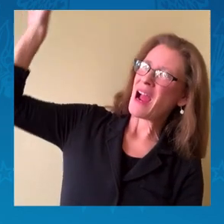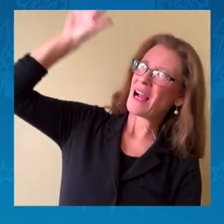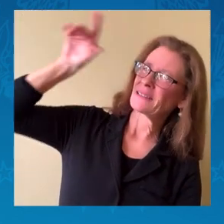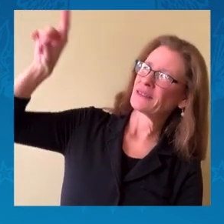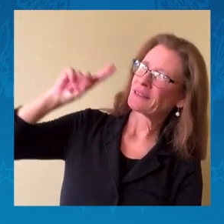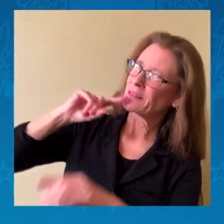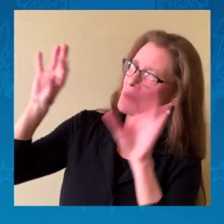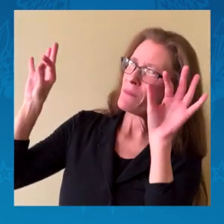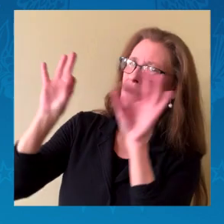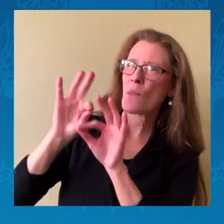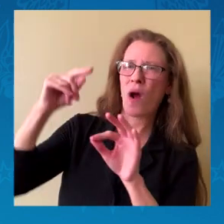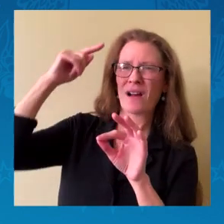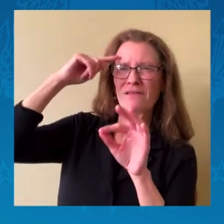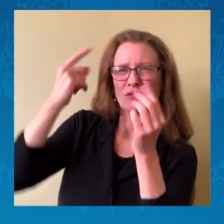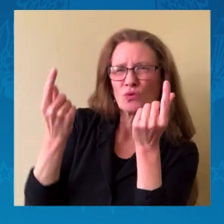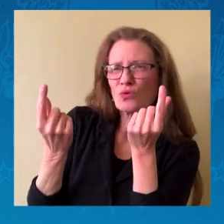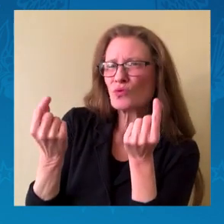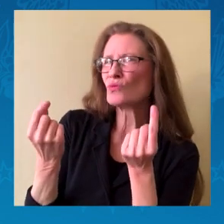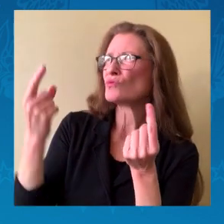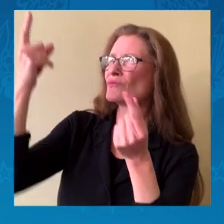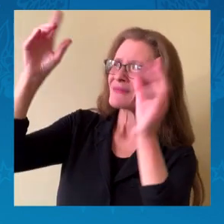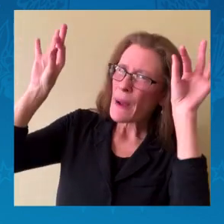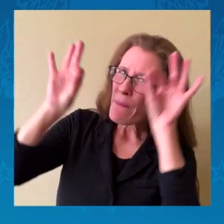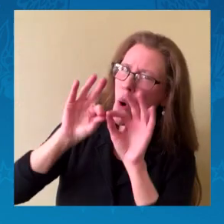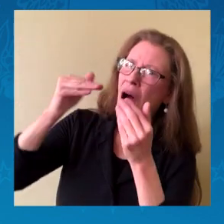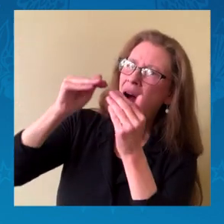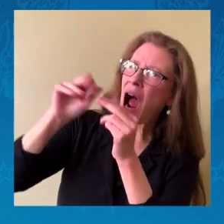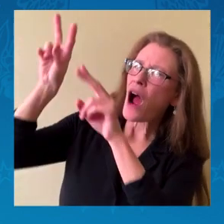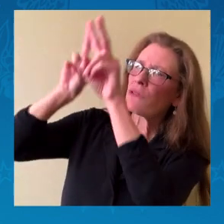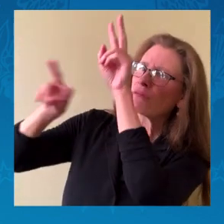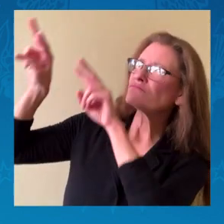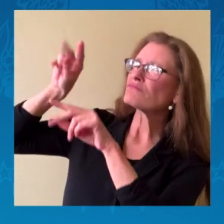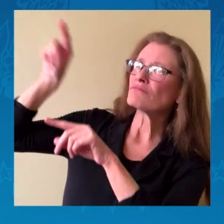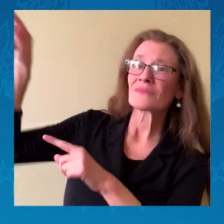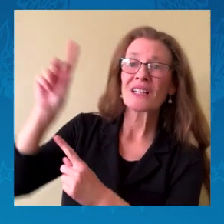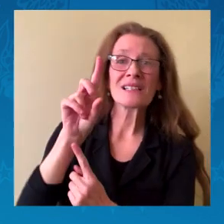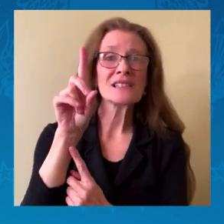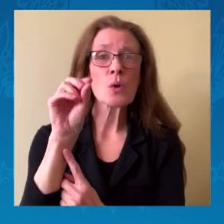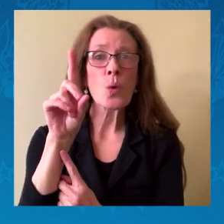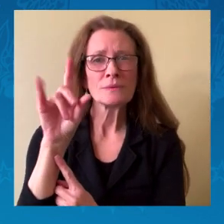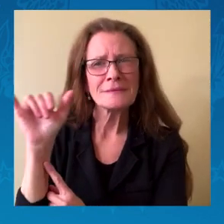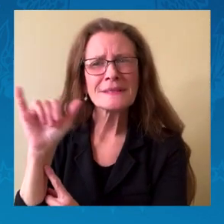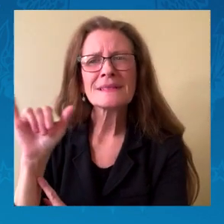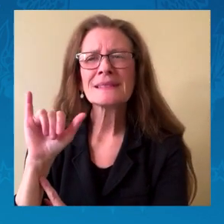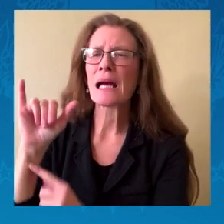DOD knows it has a special responsibility to articulate what we mean by responsible behavior